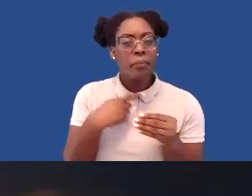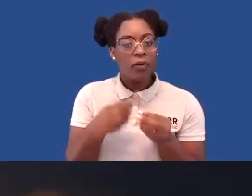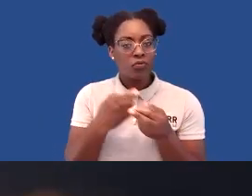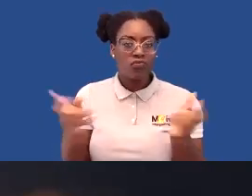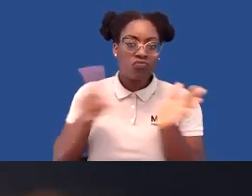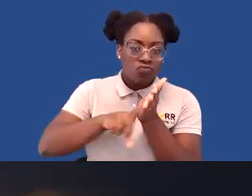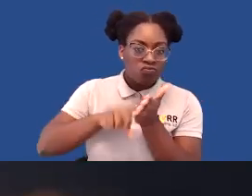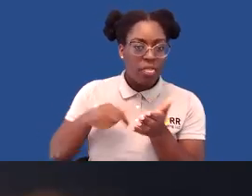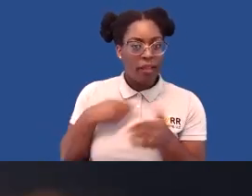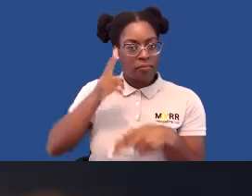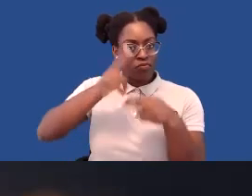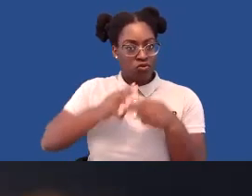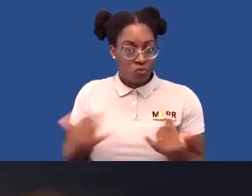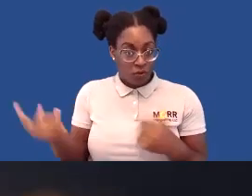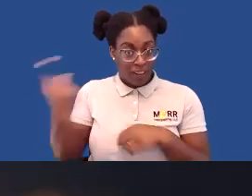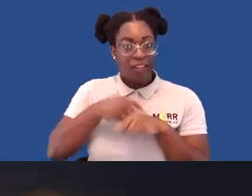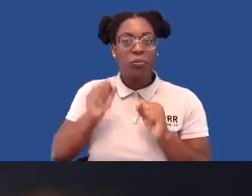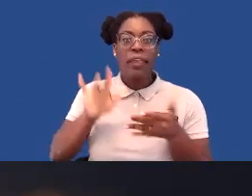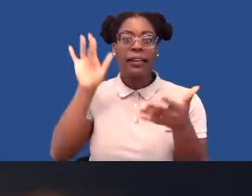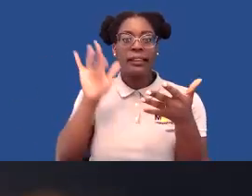But at this point I would love to talk with all of you